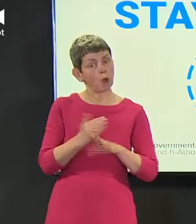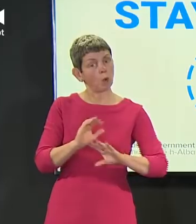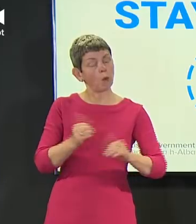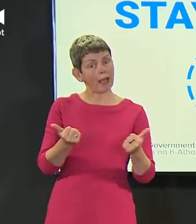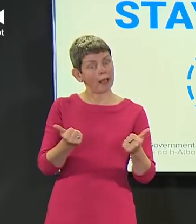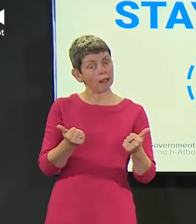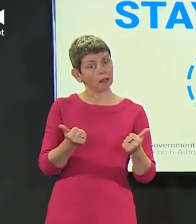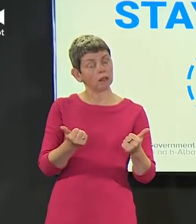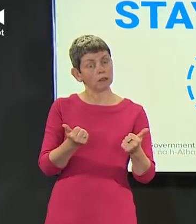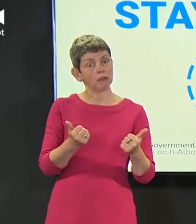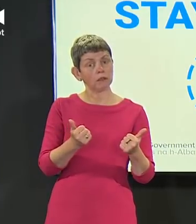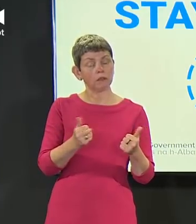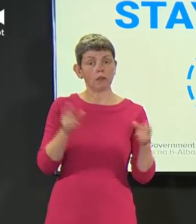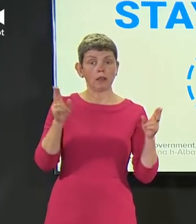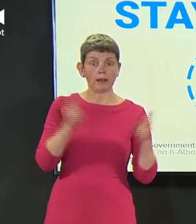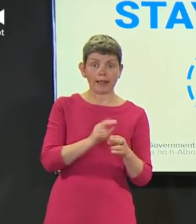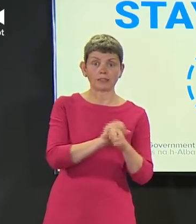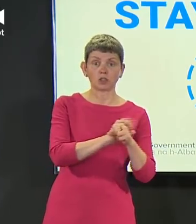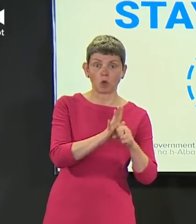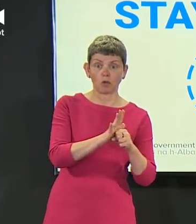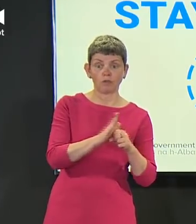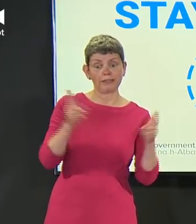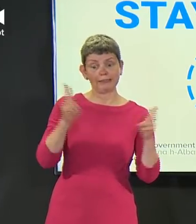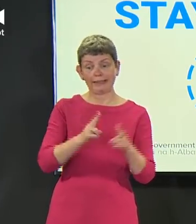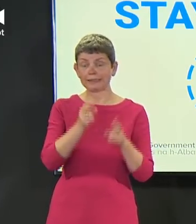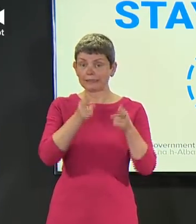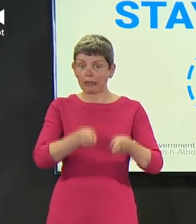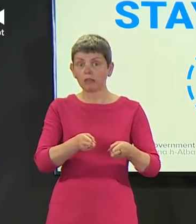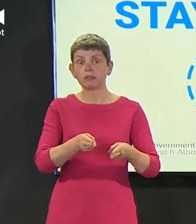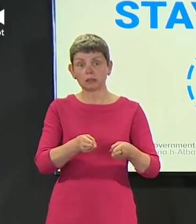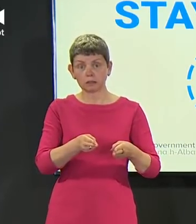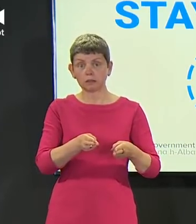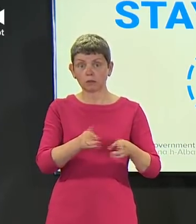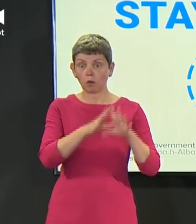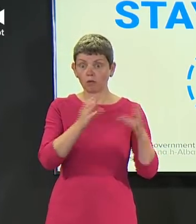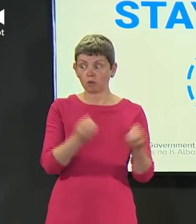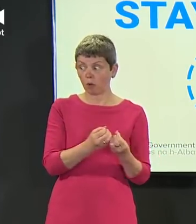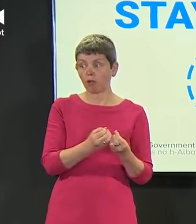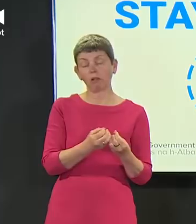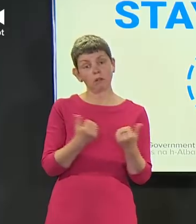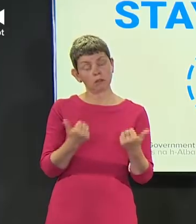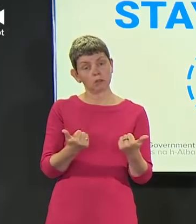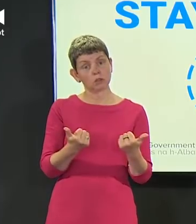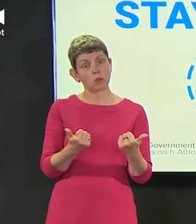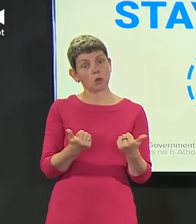deaths overall so we need to try and and keep that cautious approach as we come out so that